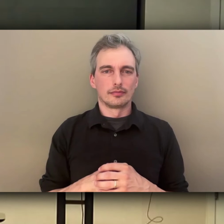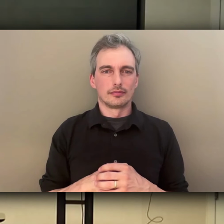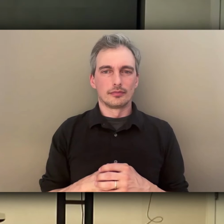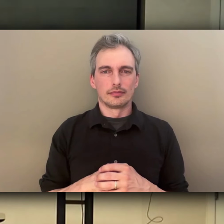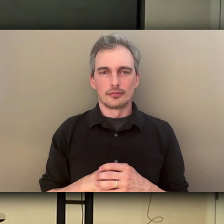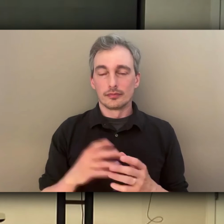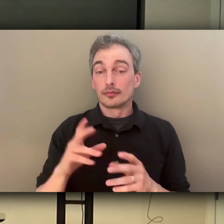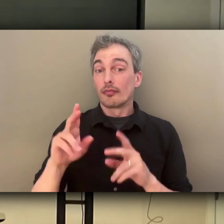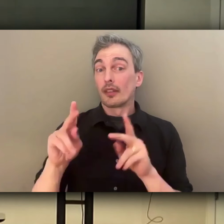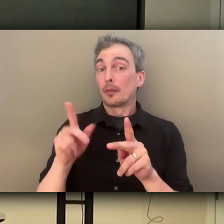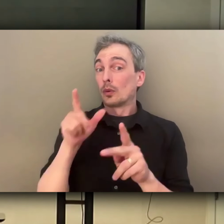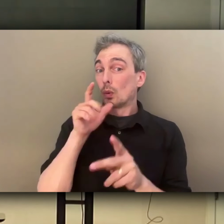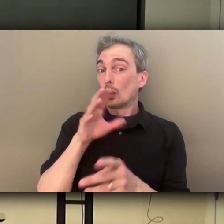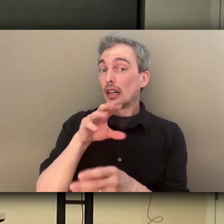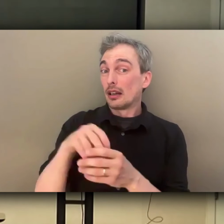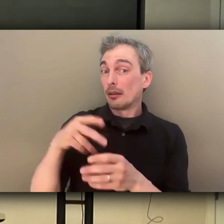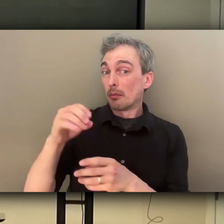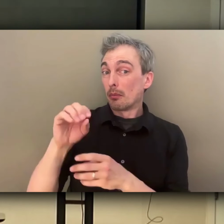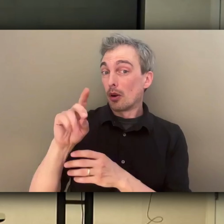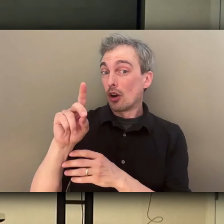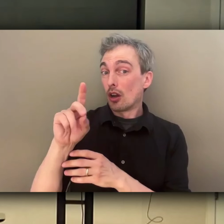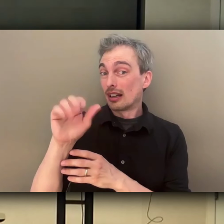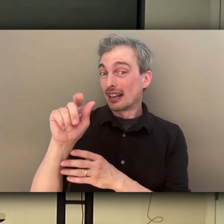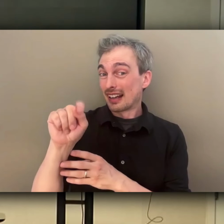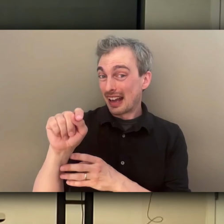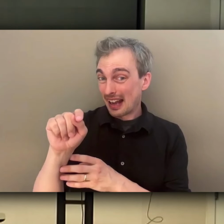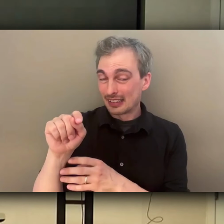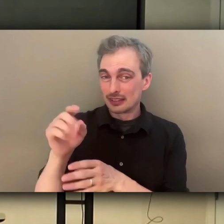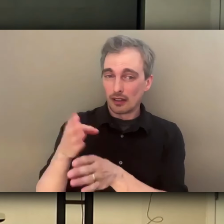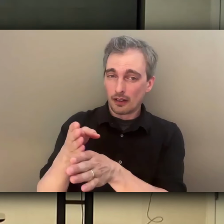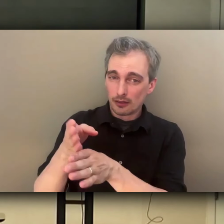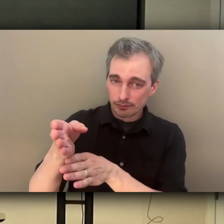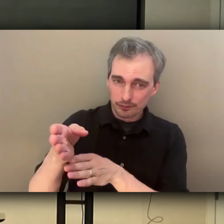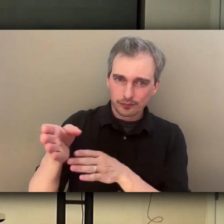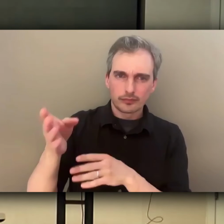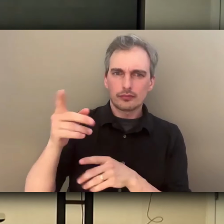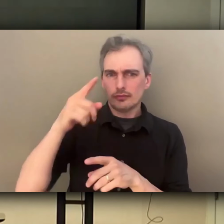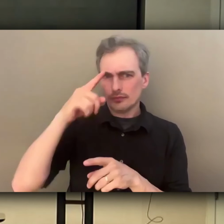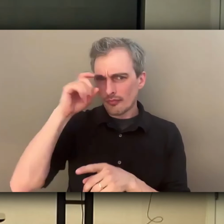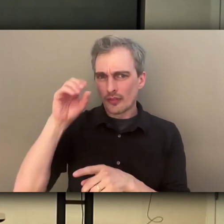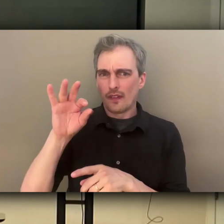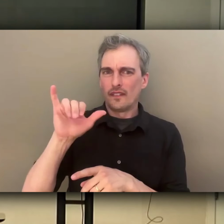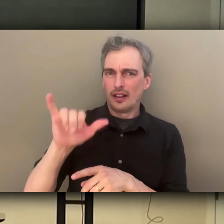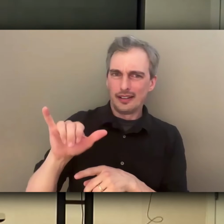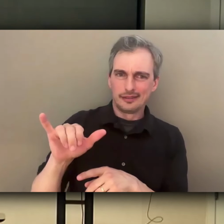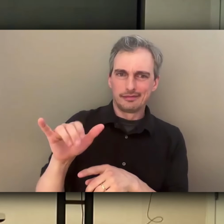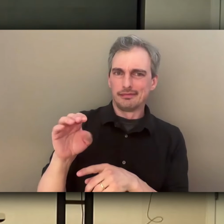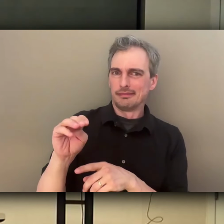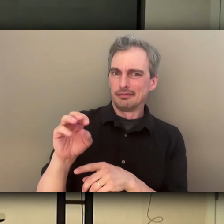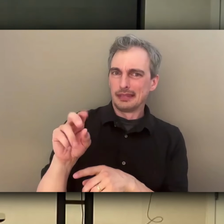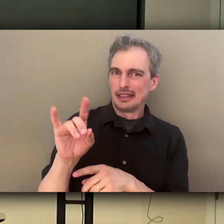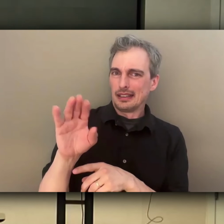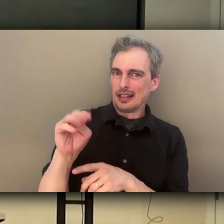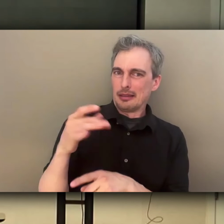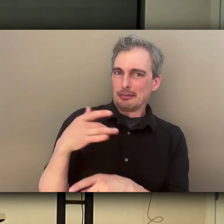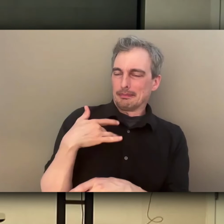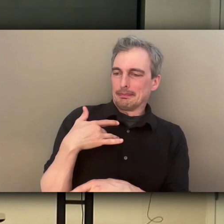because of the nature of the medium, because it's a new kind of technology, it's kind of a YouTube thing.